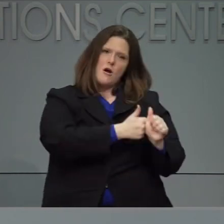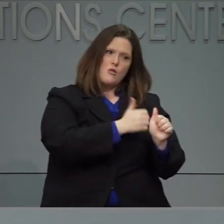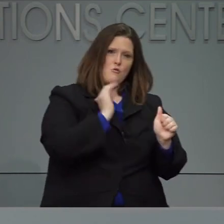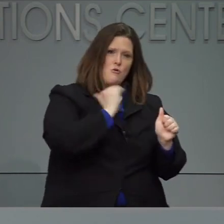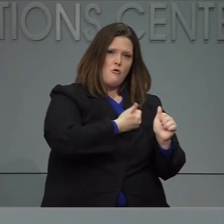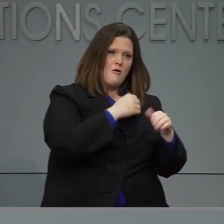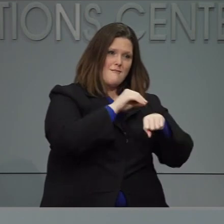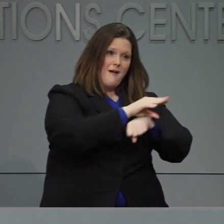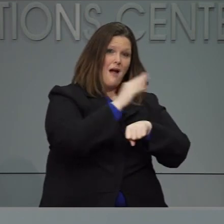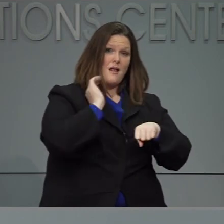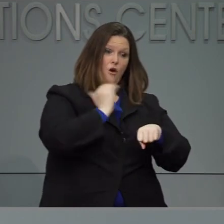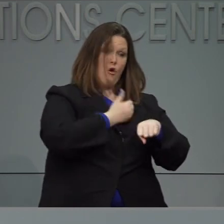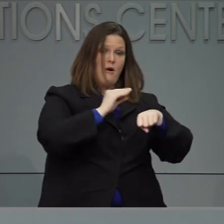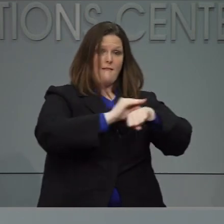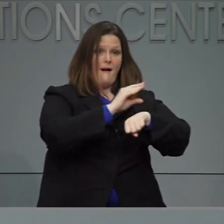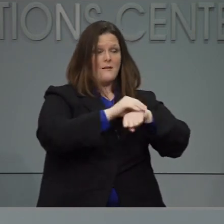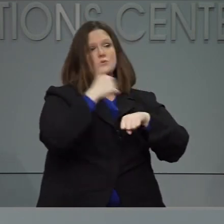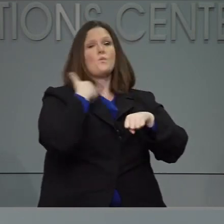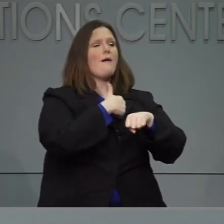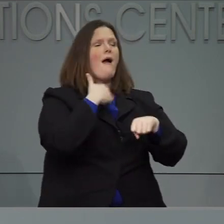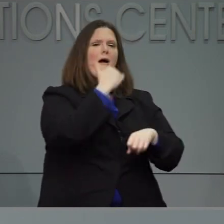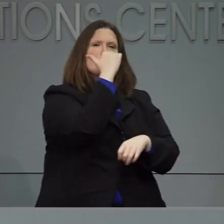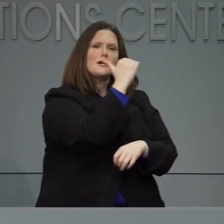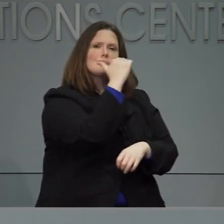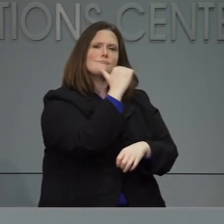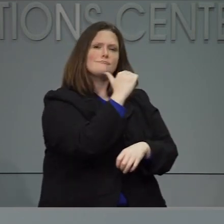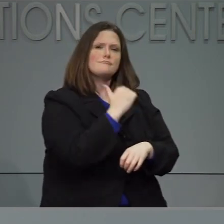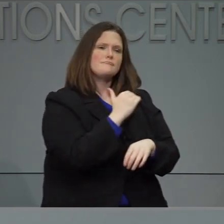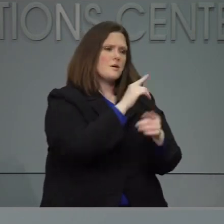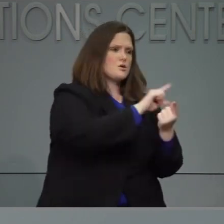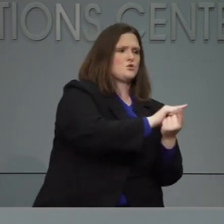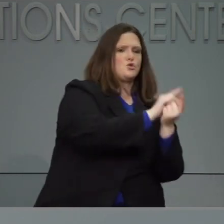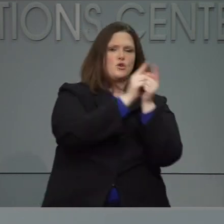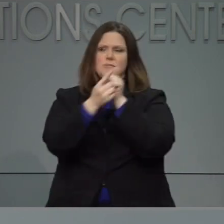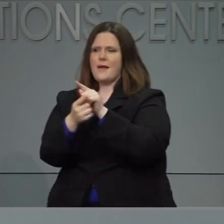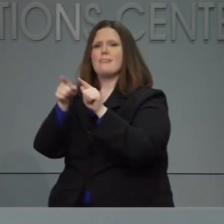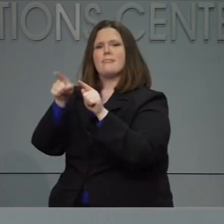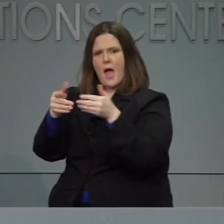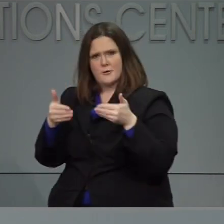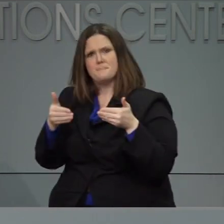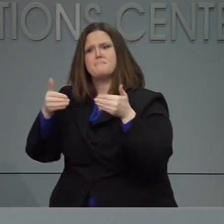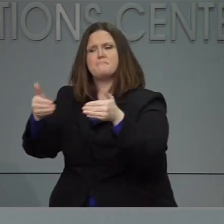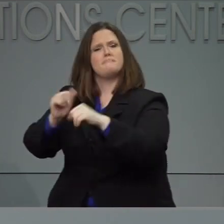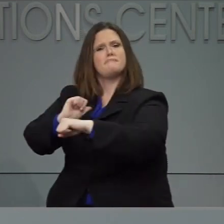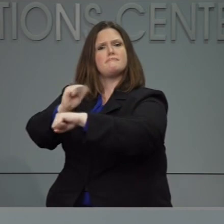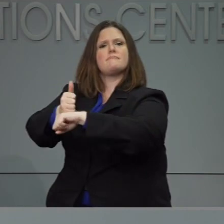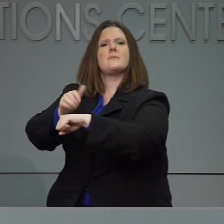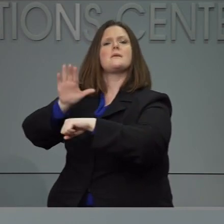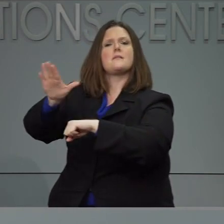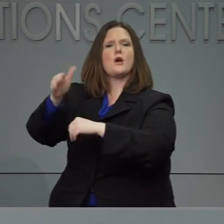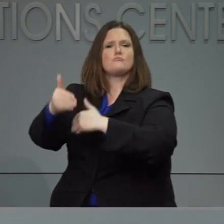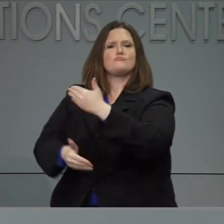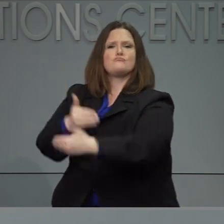ON PAPER OR TURNS INTO THE IMPLEMENTATION THAT WE NEED TO SEE AND WE NEED TO SEE THE UNIVERSITIES DO THAT AND MAKE